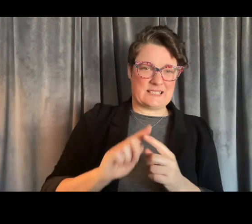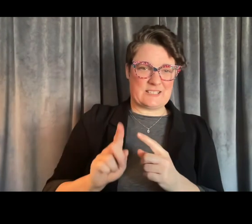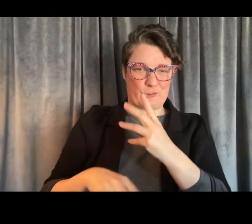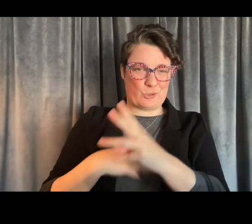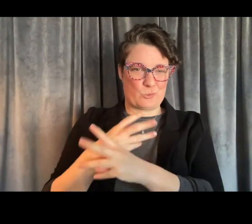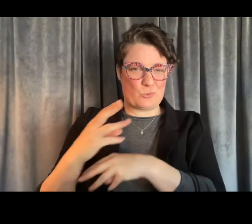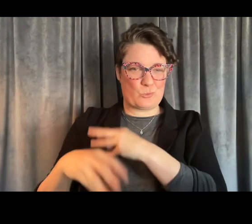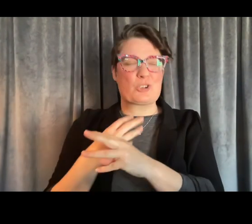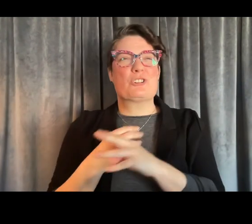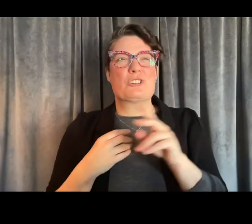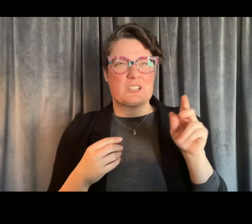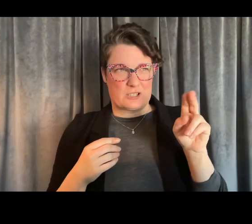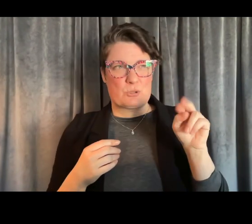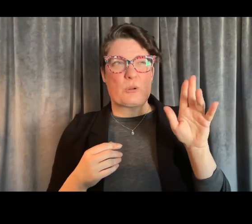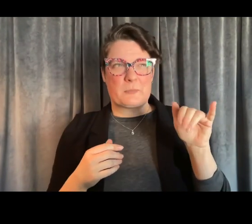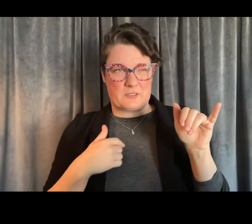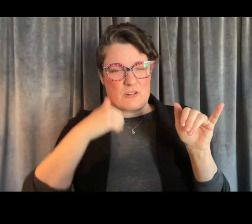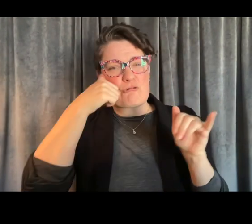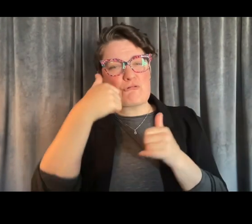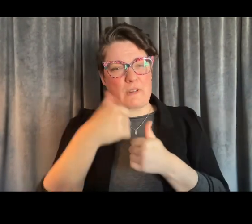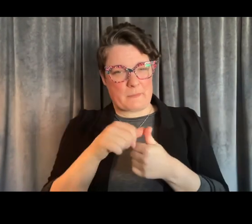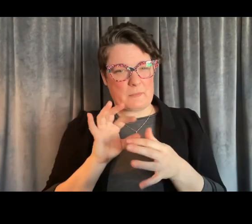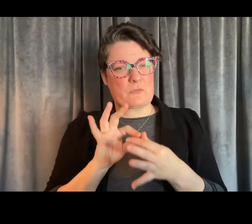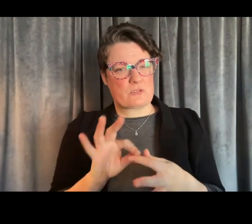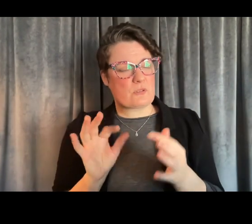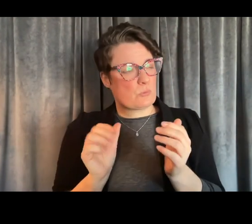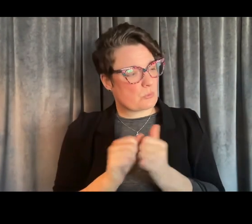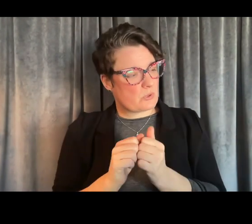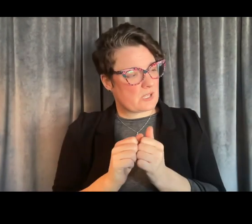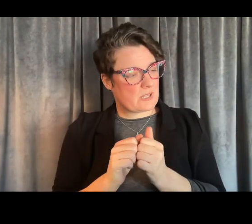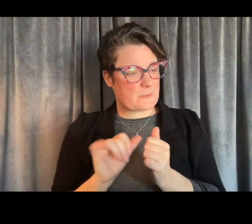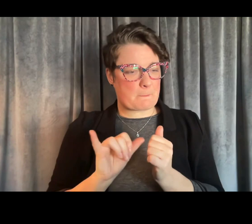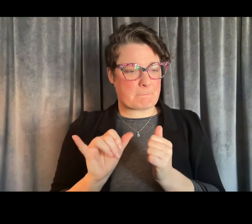Nomy: and I remember that it has to do with like, okay, here's something that has